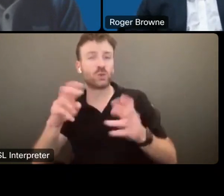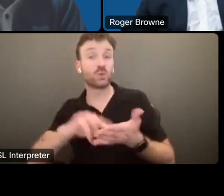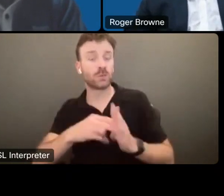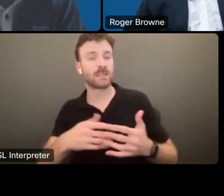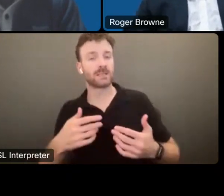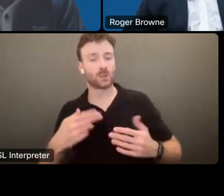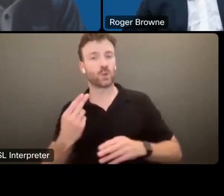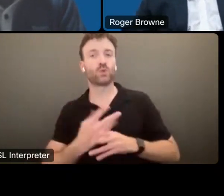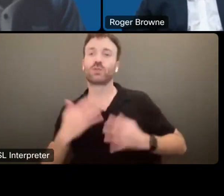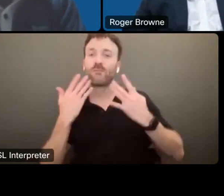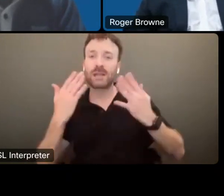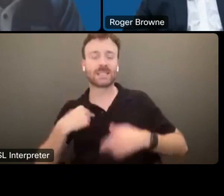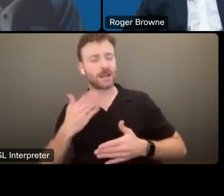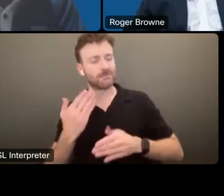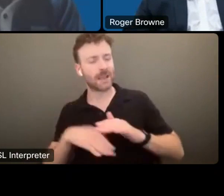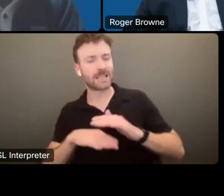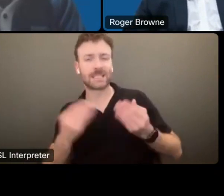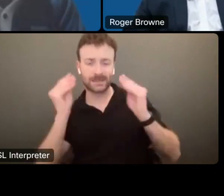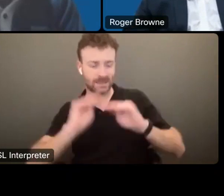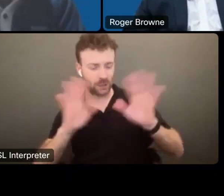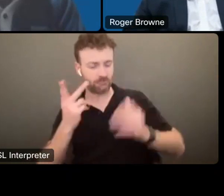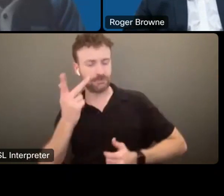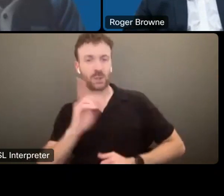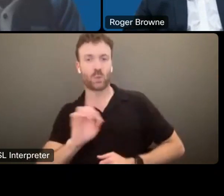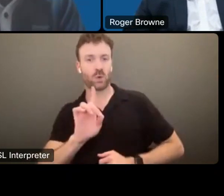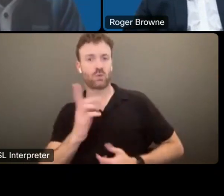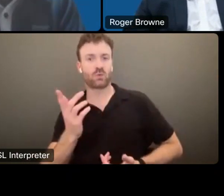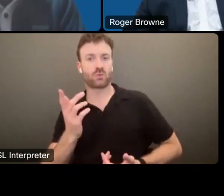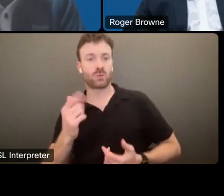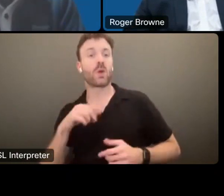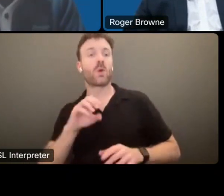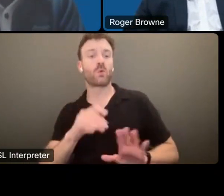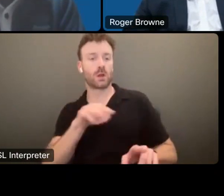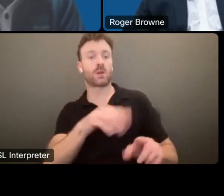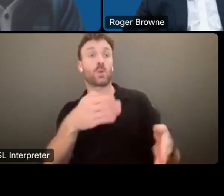we can access it and find out sort of where we might need to reroute if needed in advance